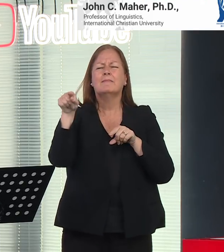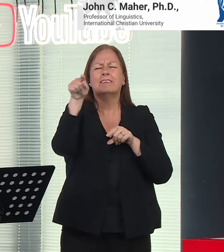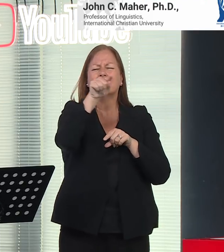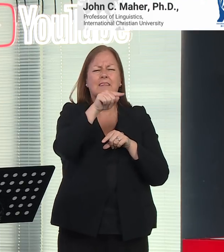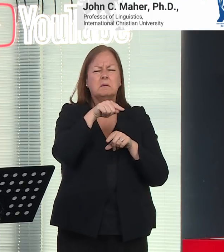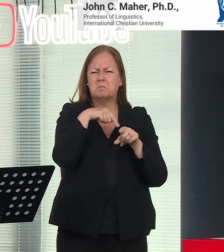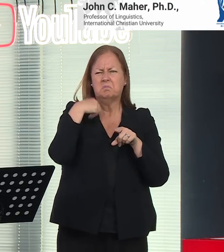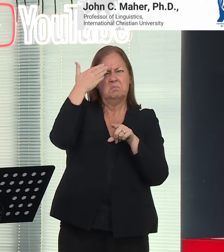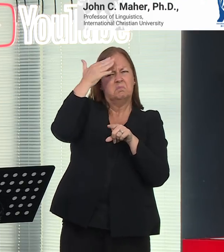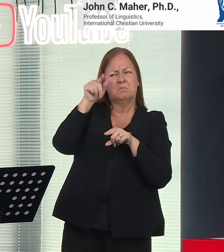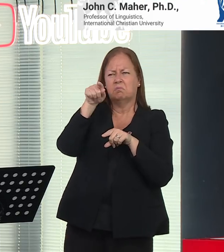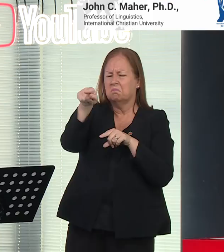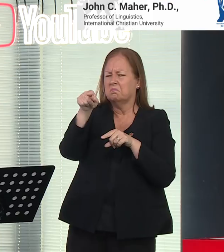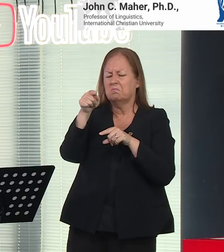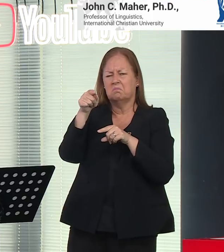different from the big national languages.